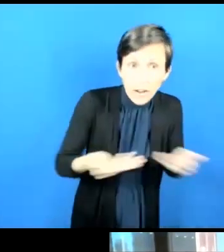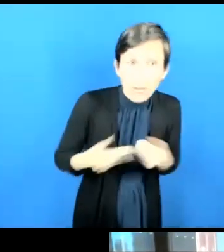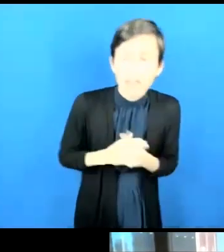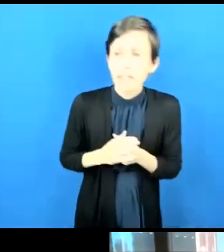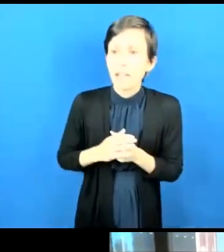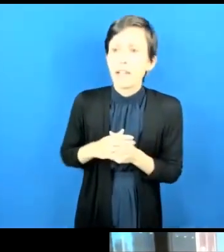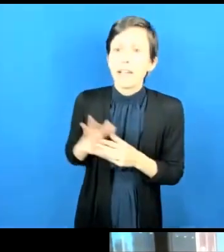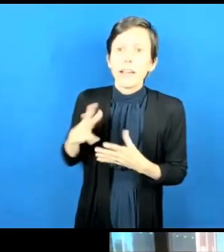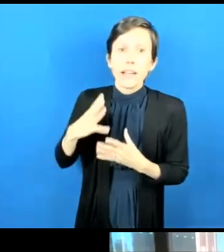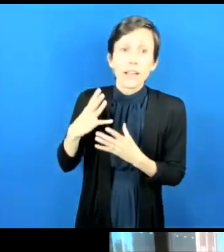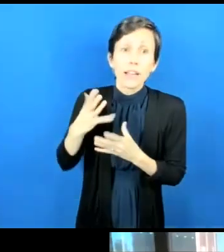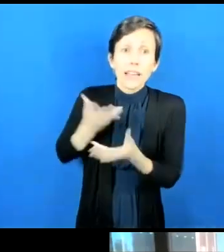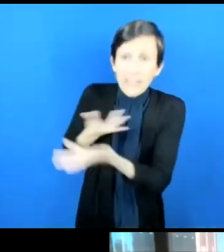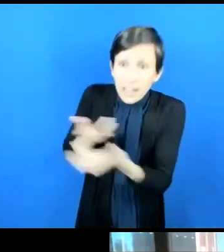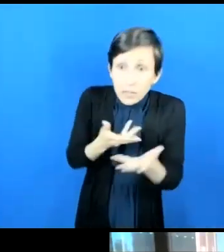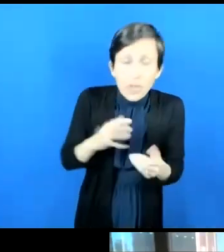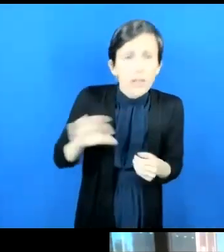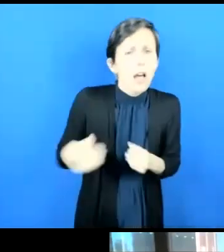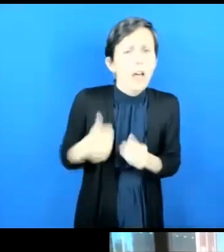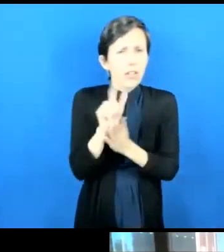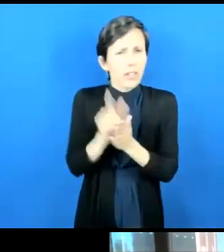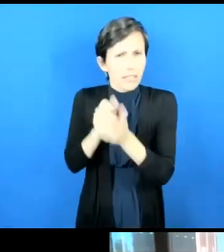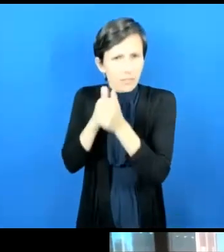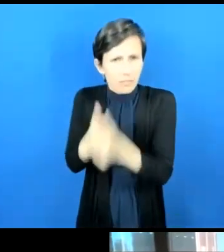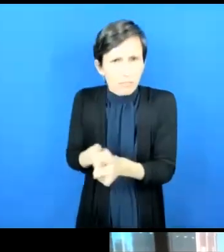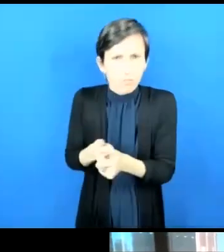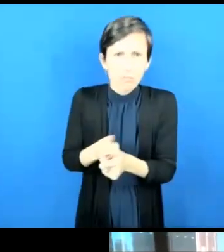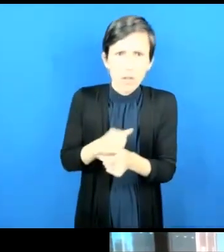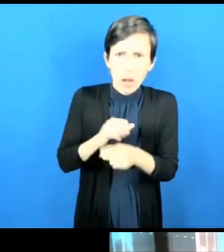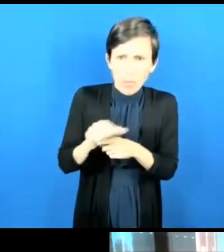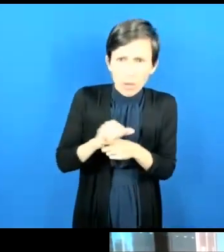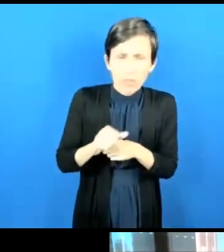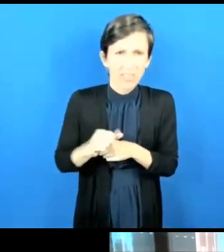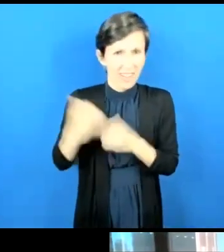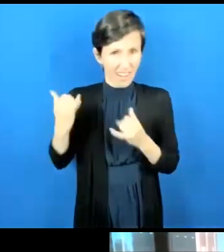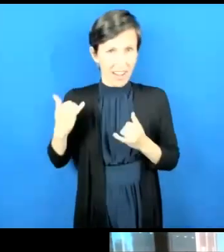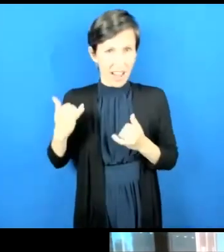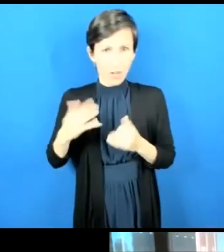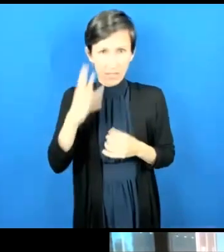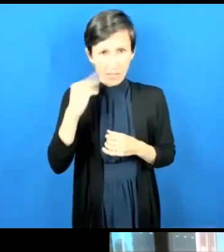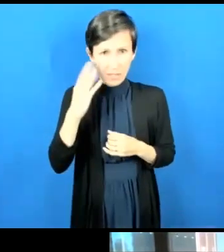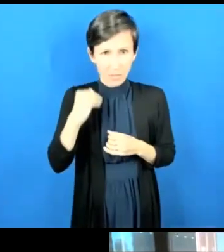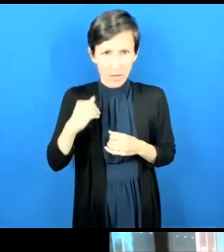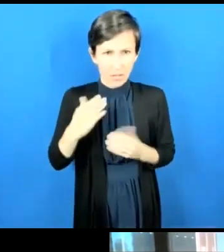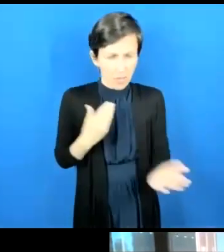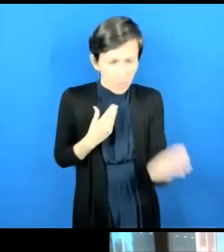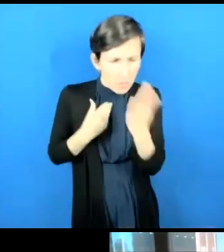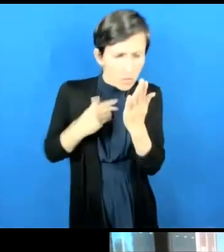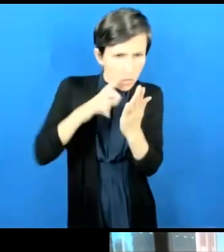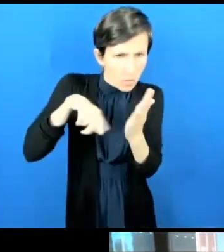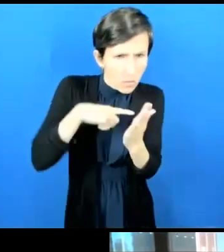and other legally compliant programs and approaches are being newly scrutinized in challenges. We need to be ready to respond